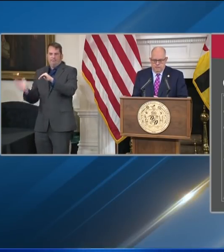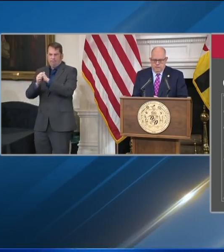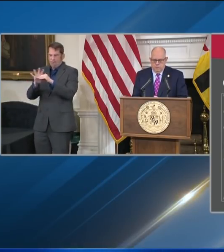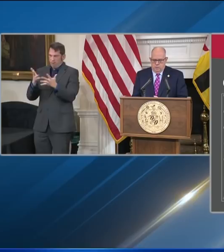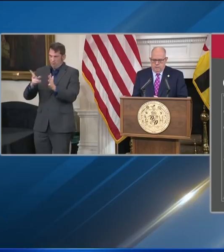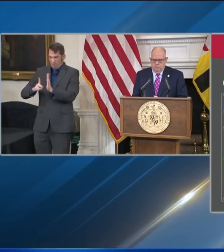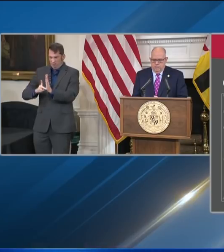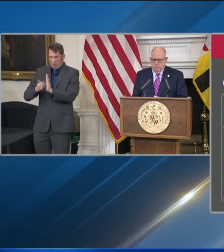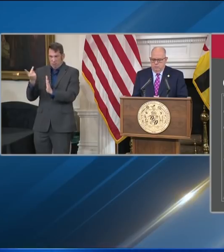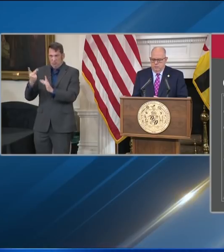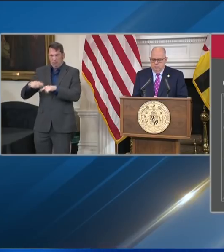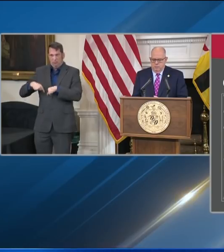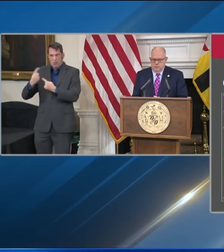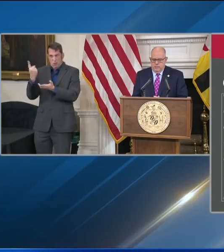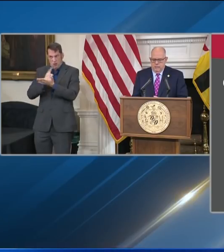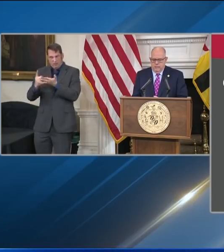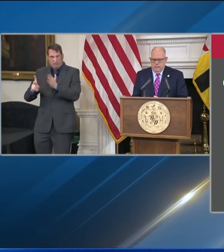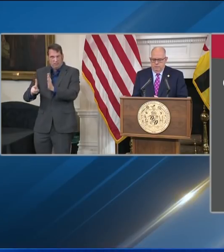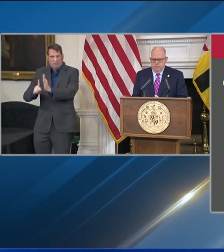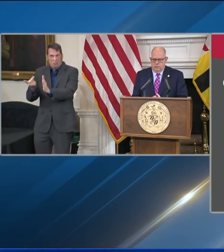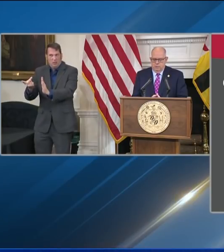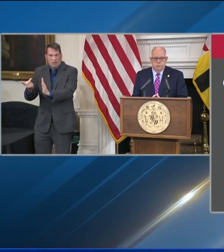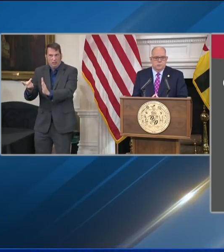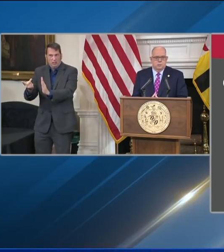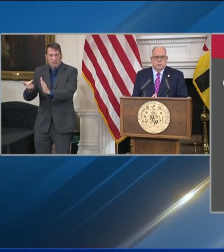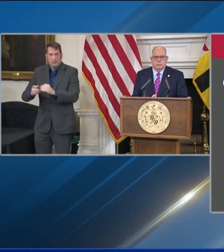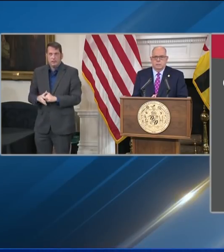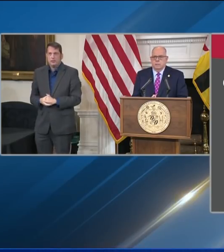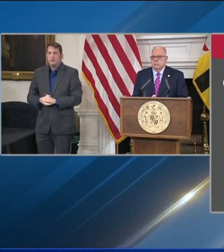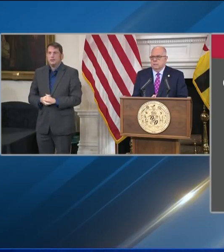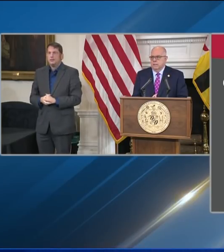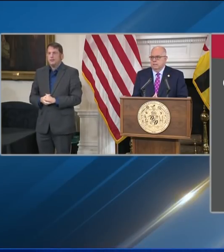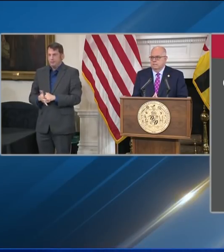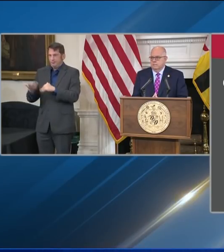WHICH IS A 46% INCREASE IN JUST THE PAST WEEK.